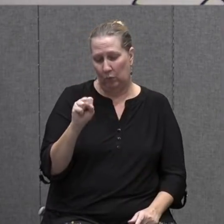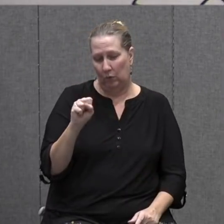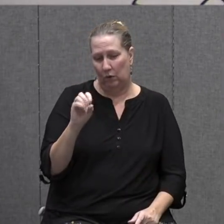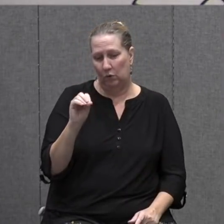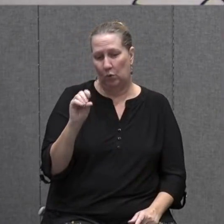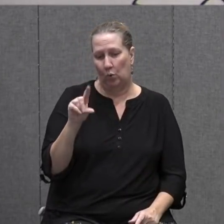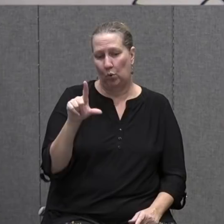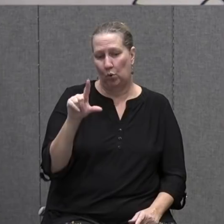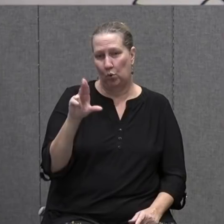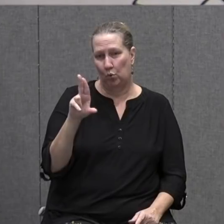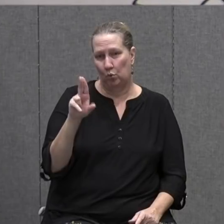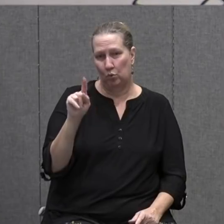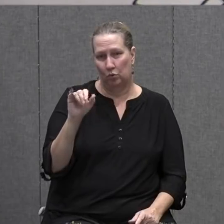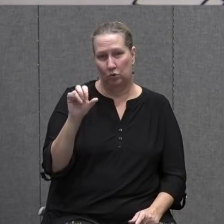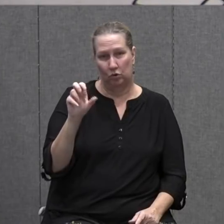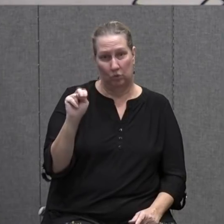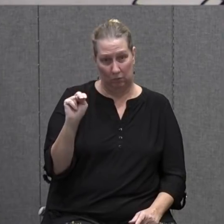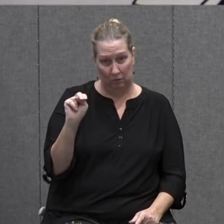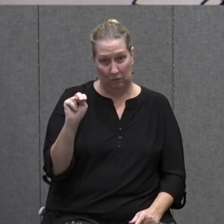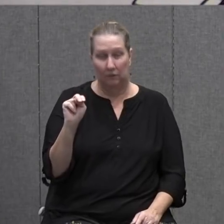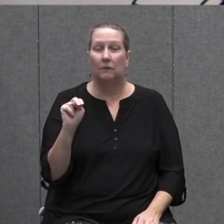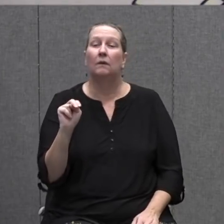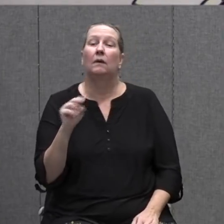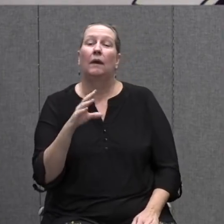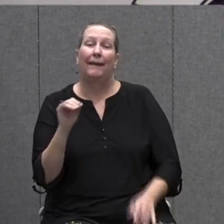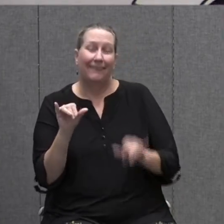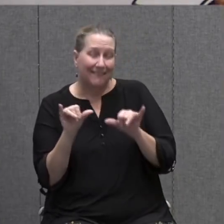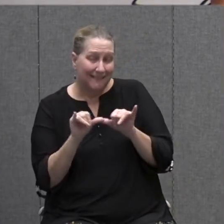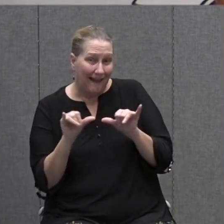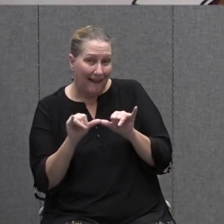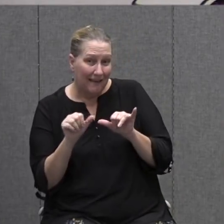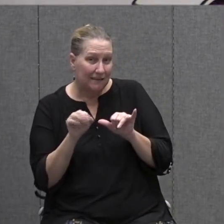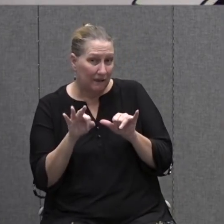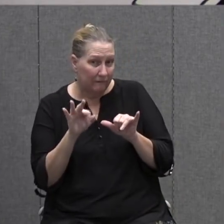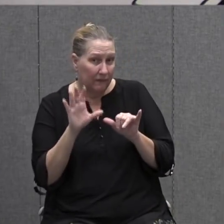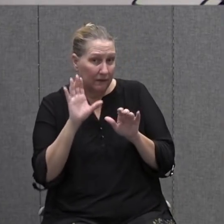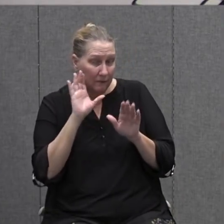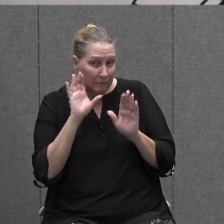So I spelled hola but again, I didn't really plan this out very well.